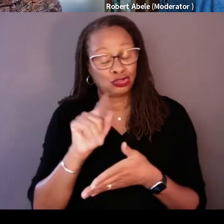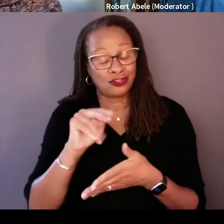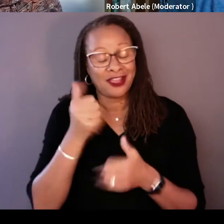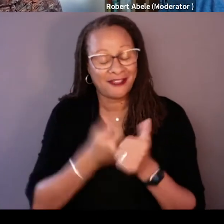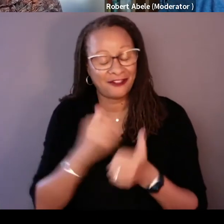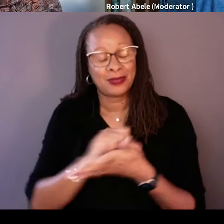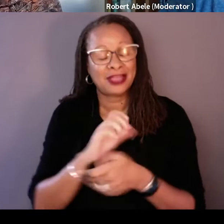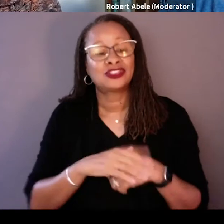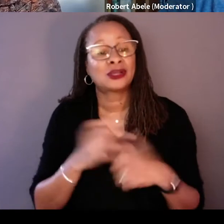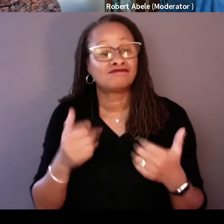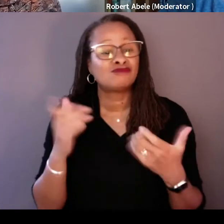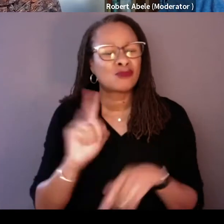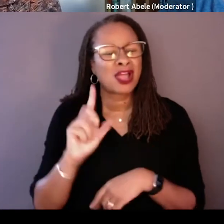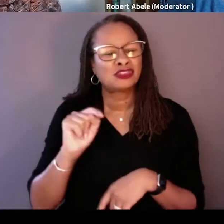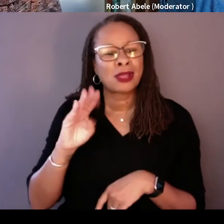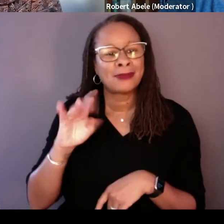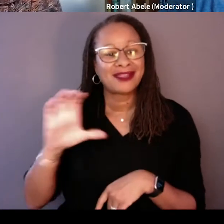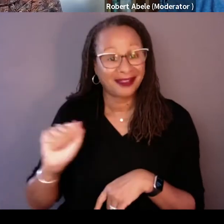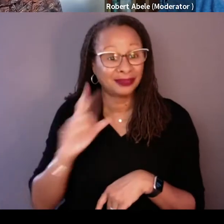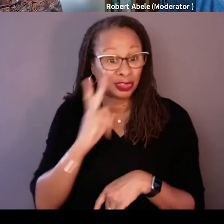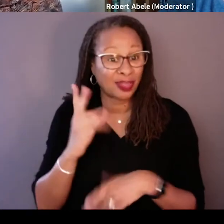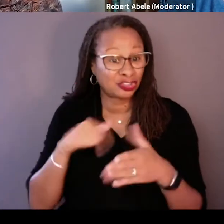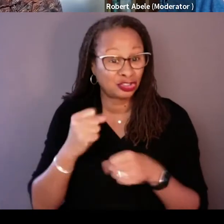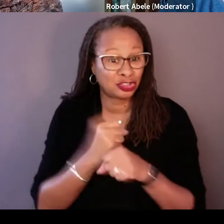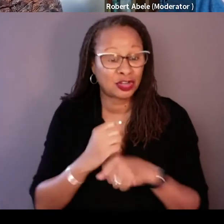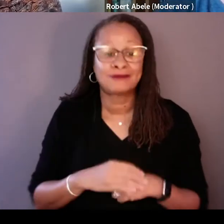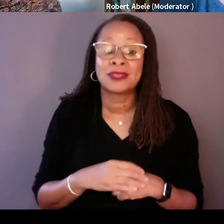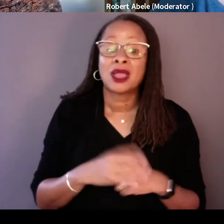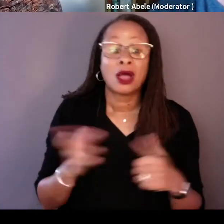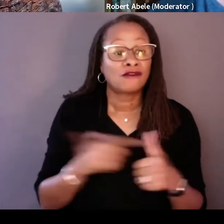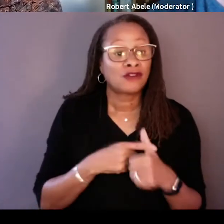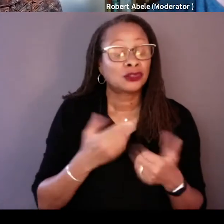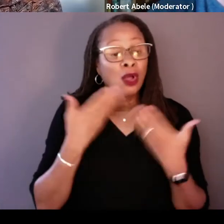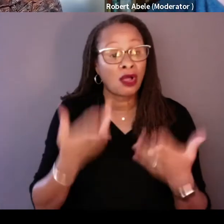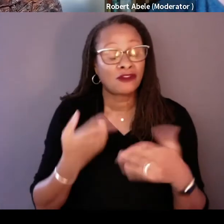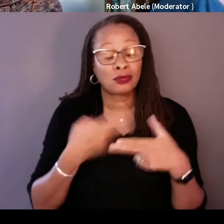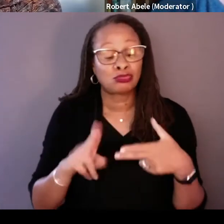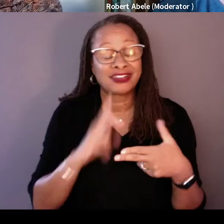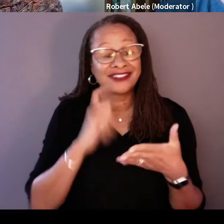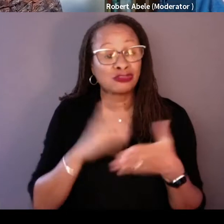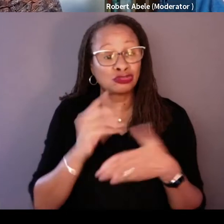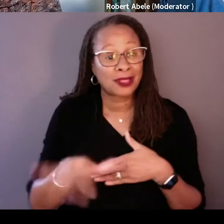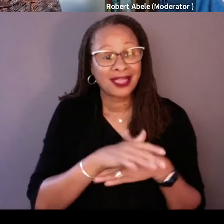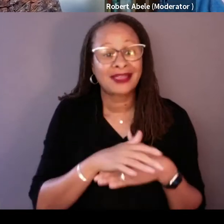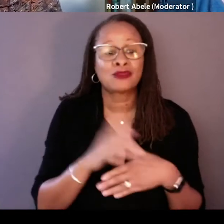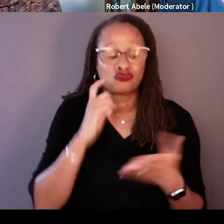I'd like to offer a brief land acknowledgement. We recognize the Gabrielino-Tongva as the past, present, and future